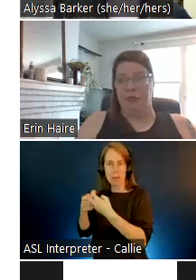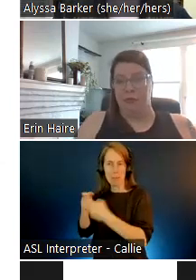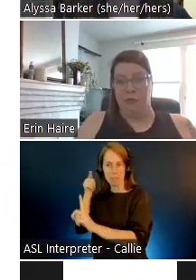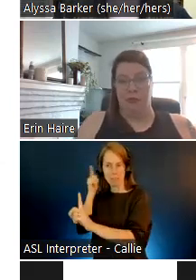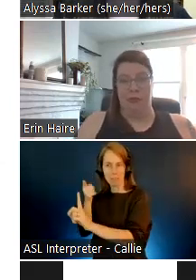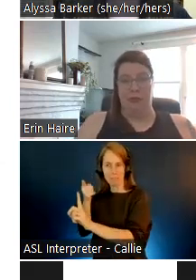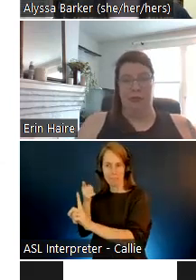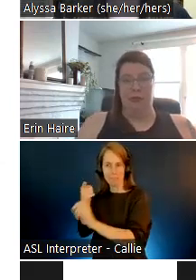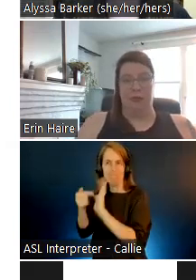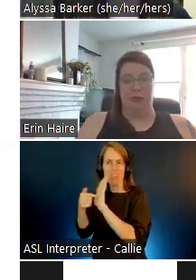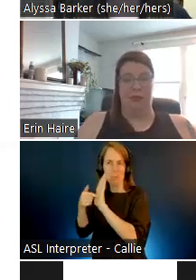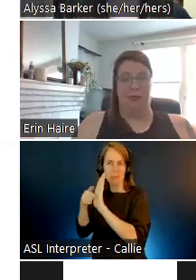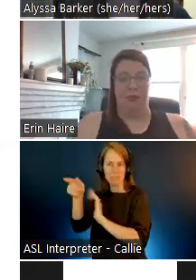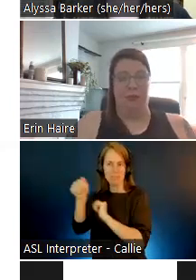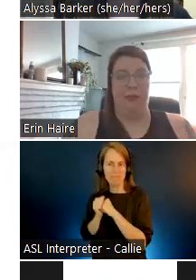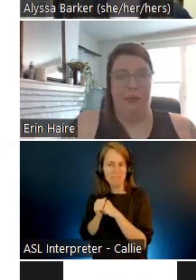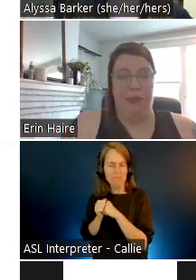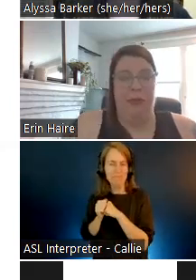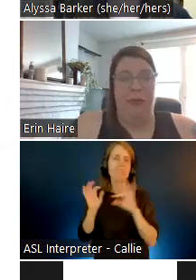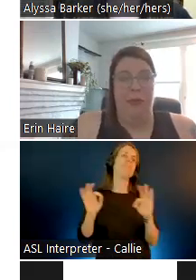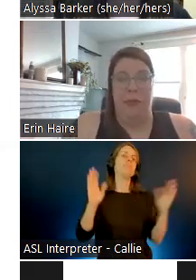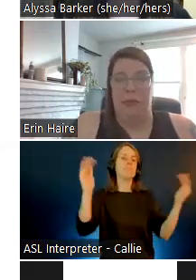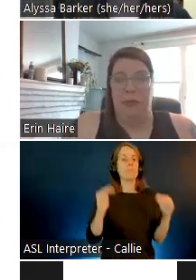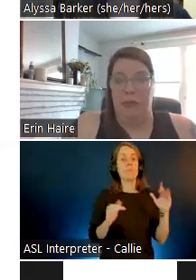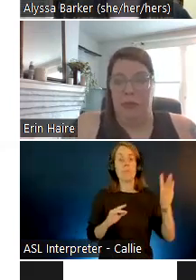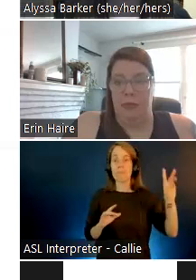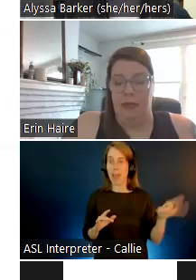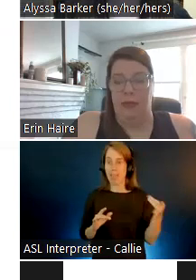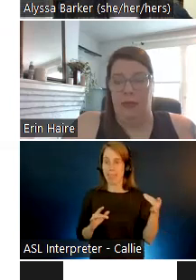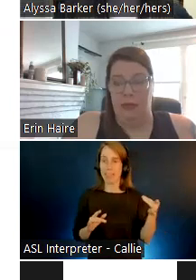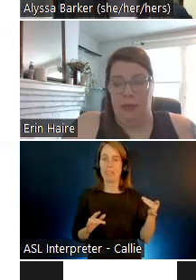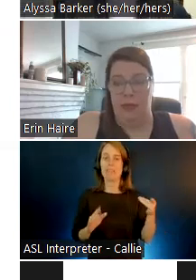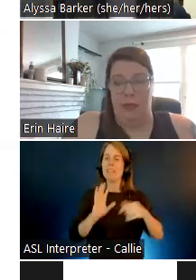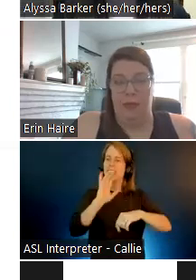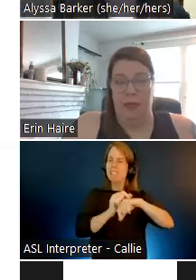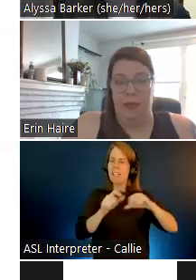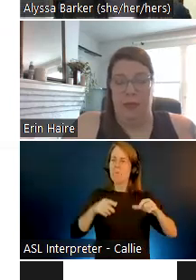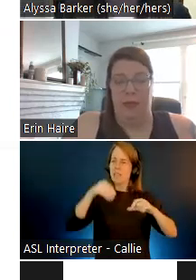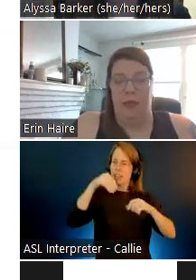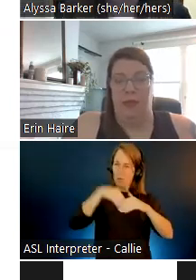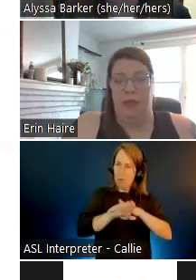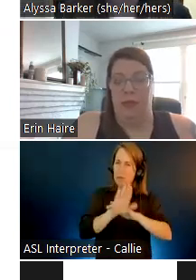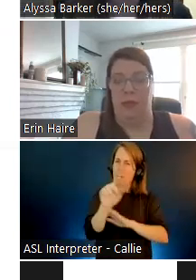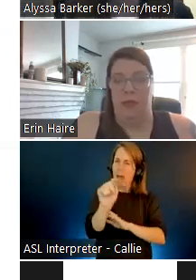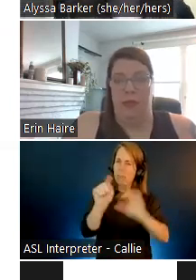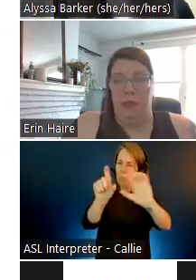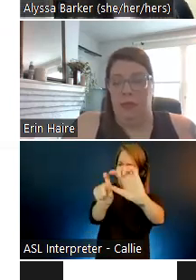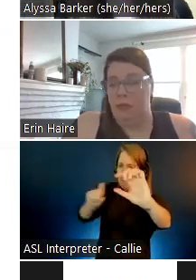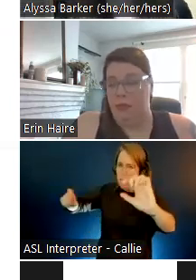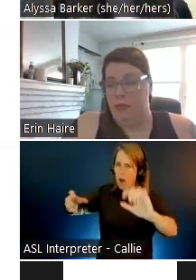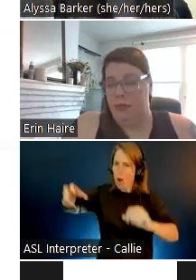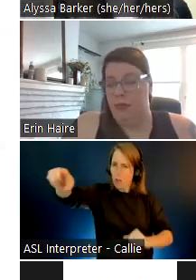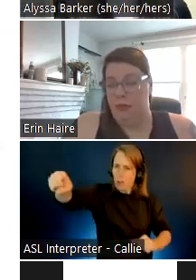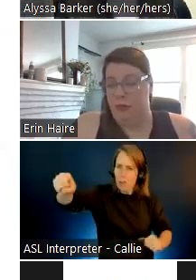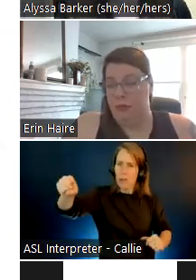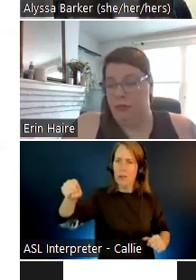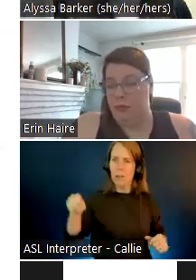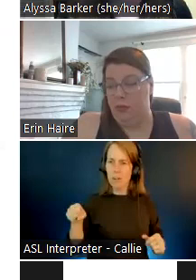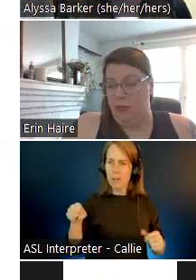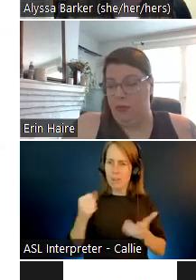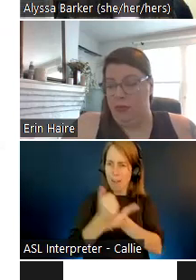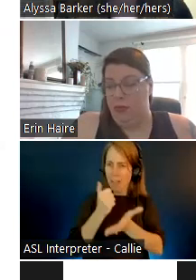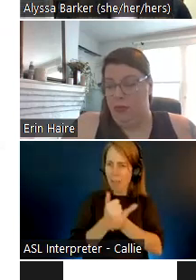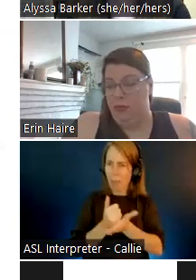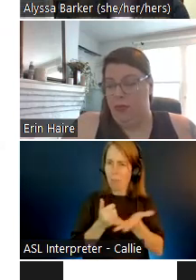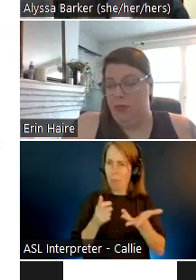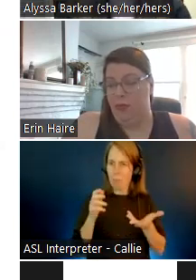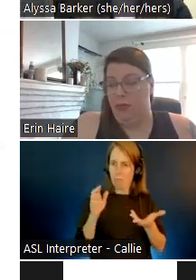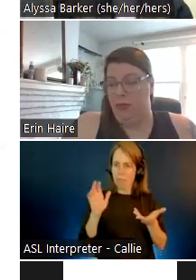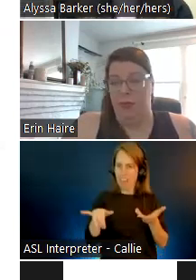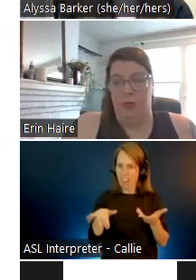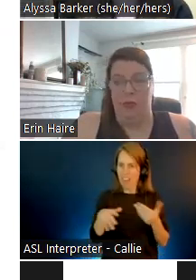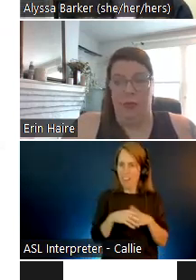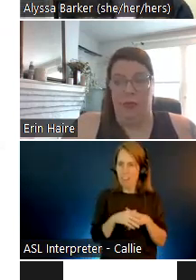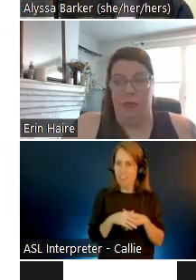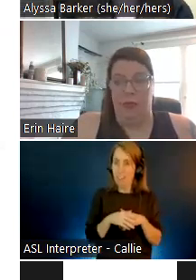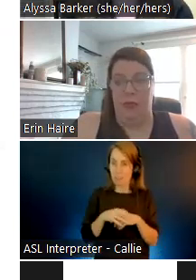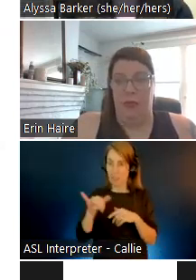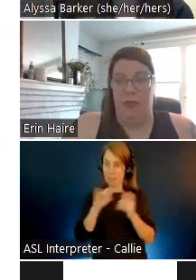grab bars in the bathroom in the apartment